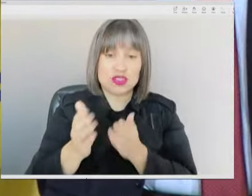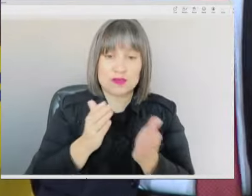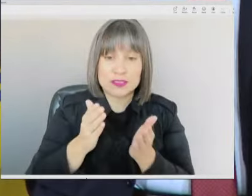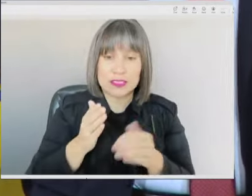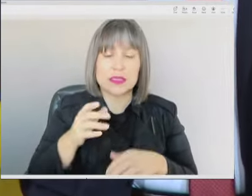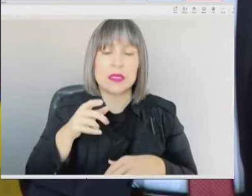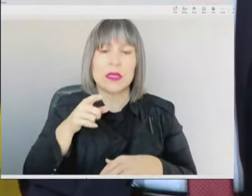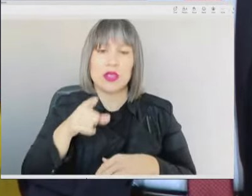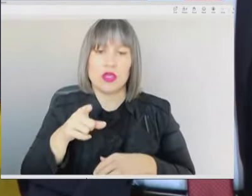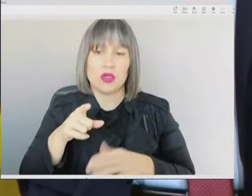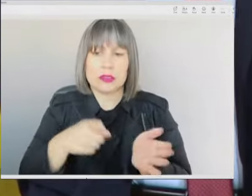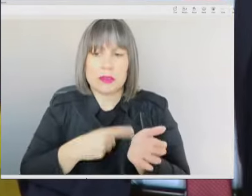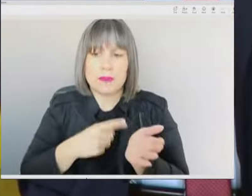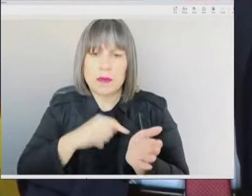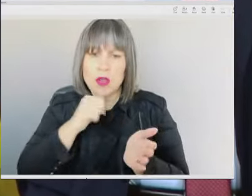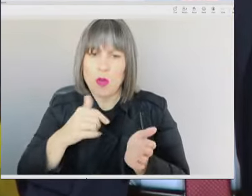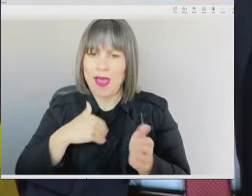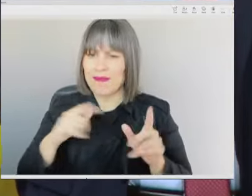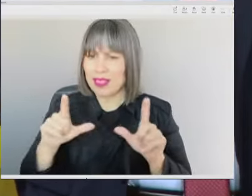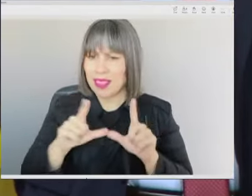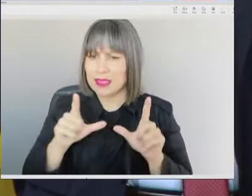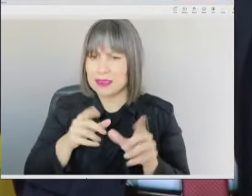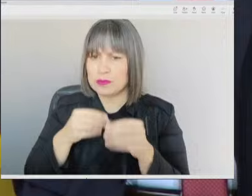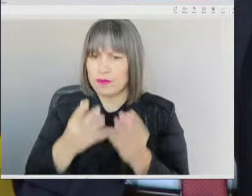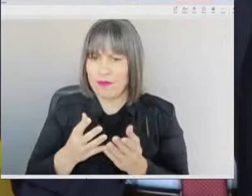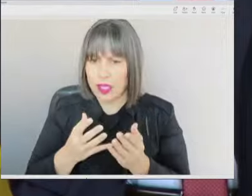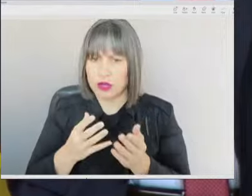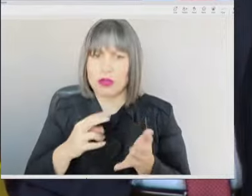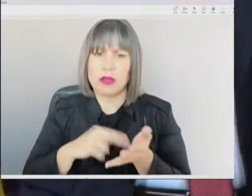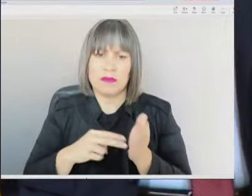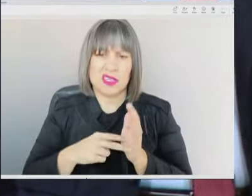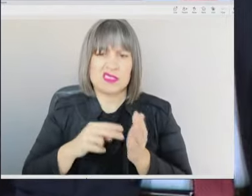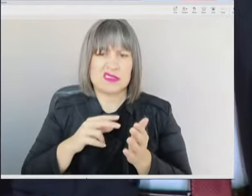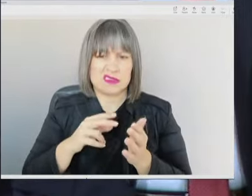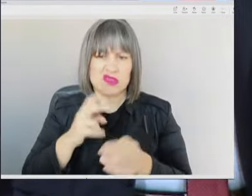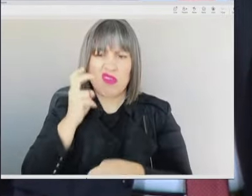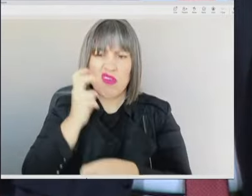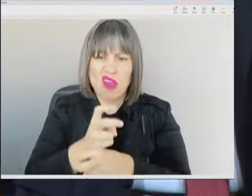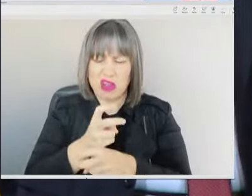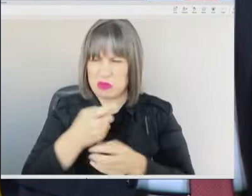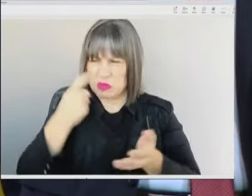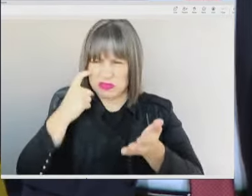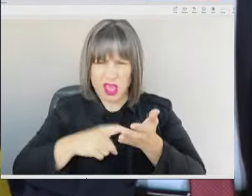a licensed provider. So it gets sort of difficult to tell who's doing what when. All this has to be